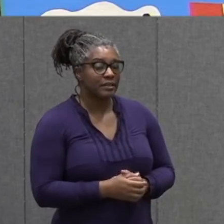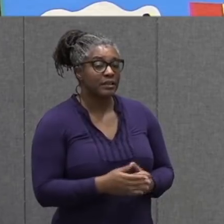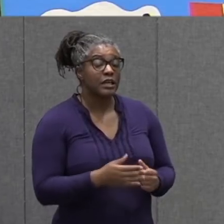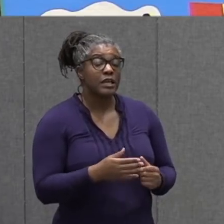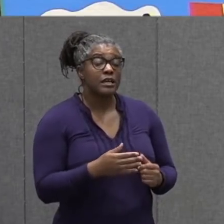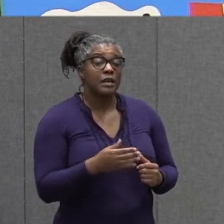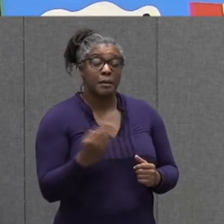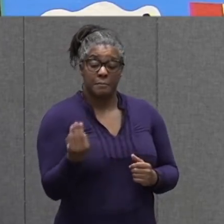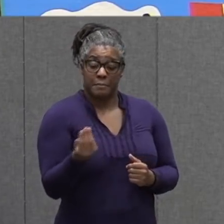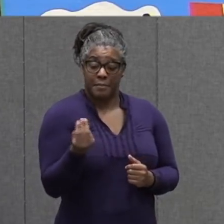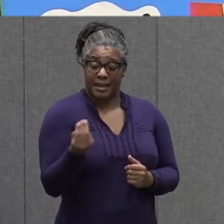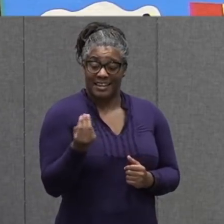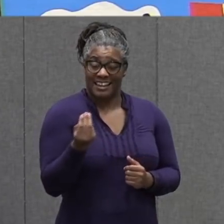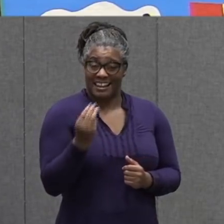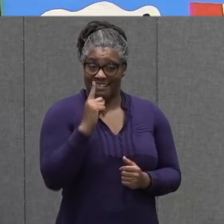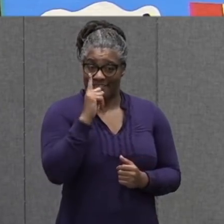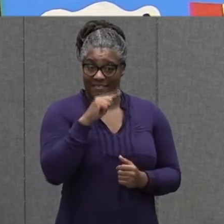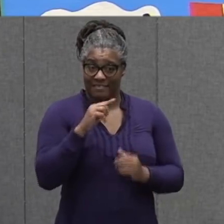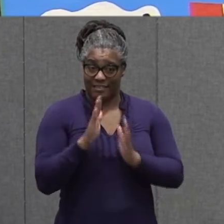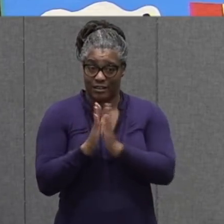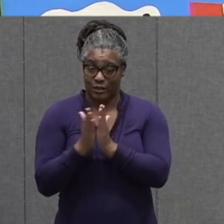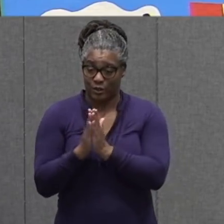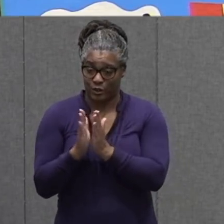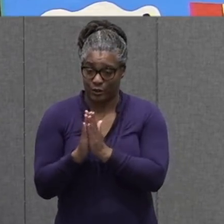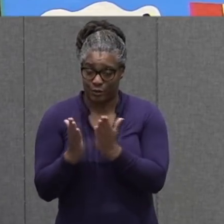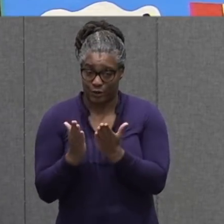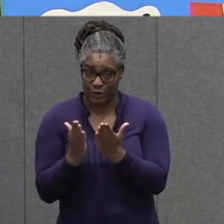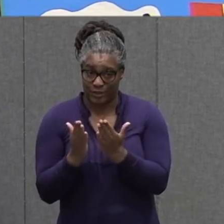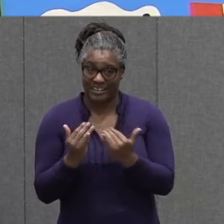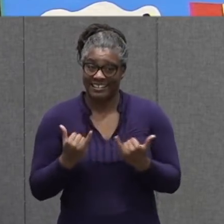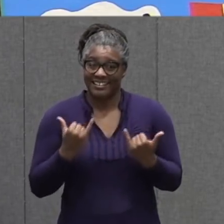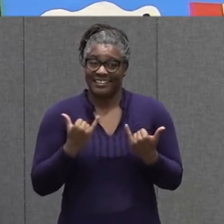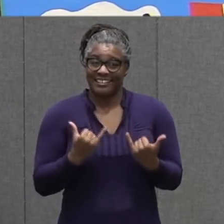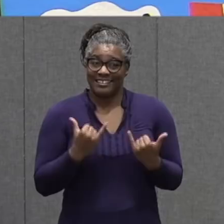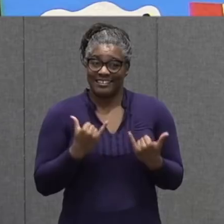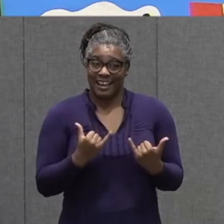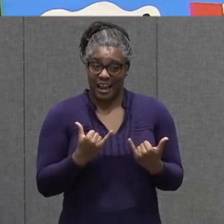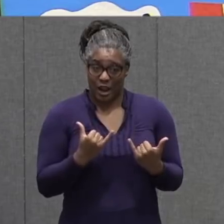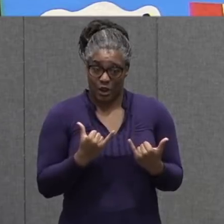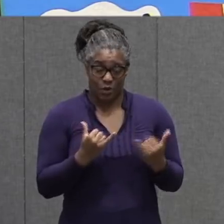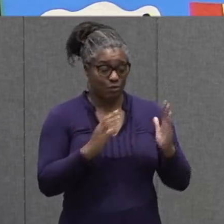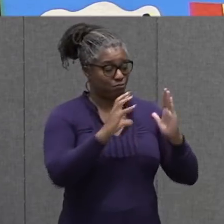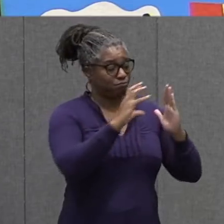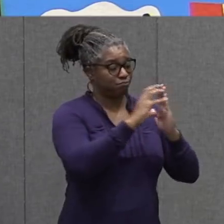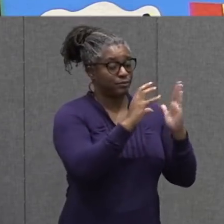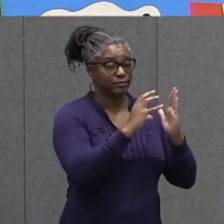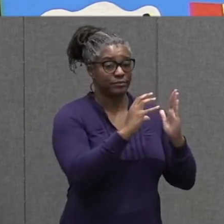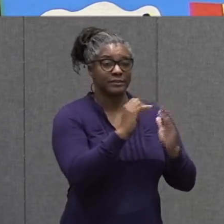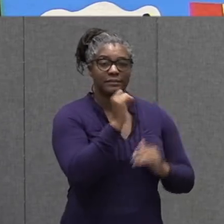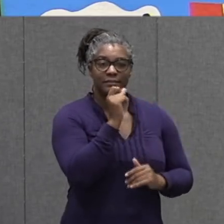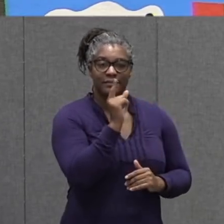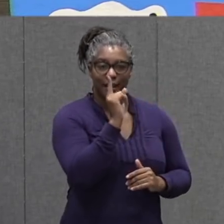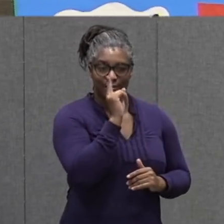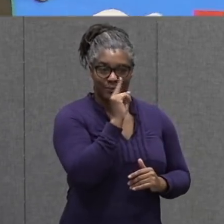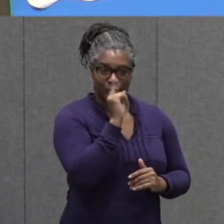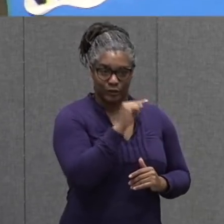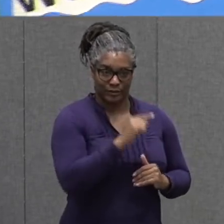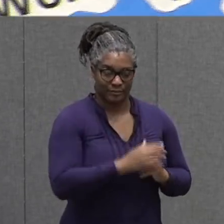about the seeds that we talked about and that Miss Kay just showed you. So, let's take a look and focus up at our board here,